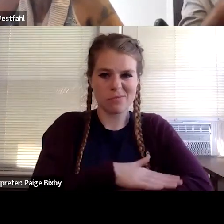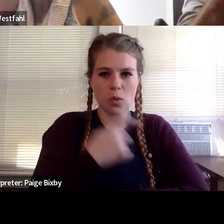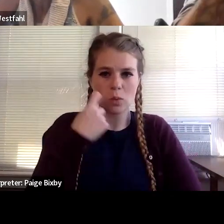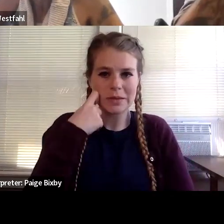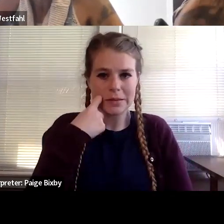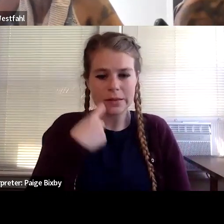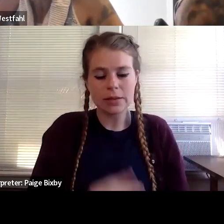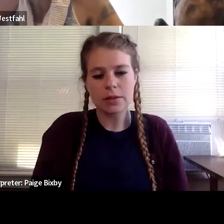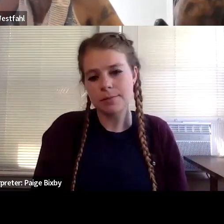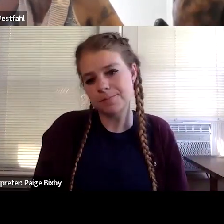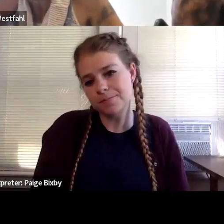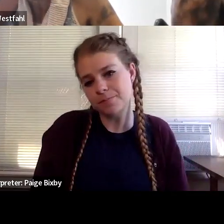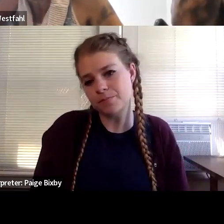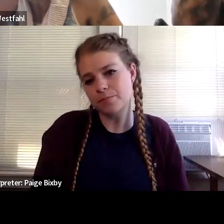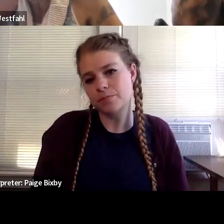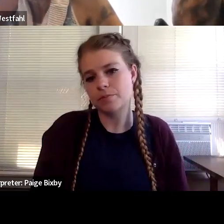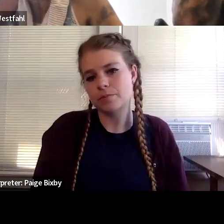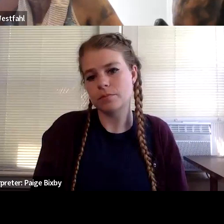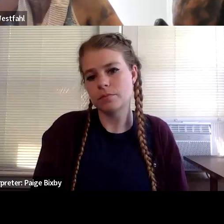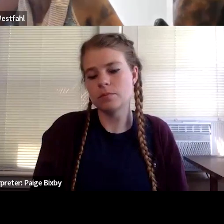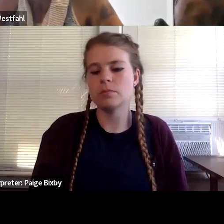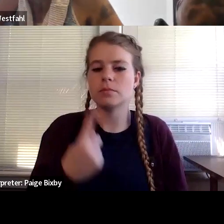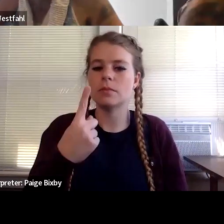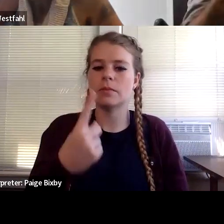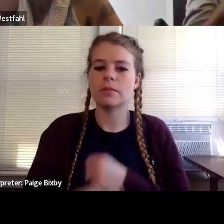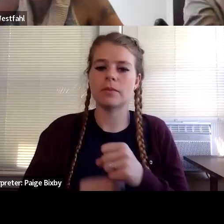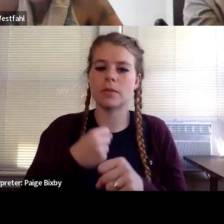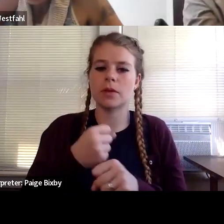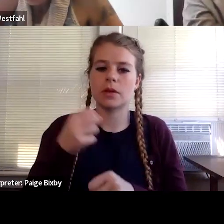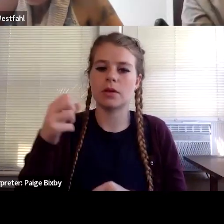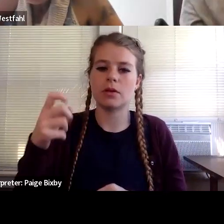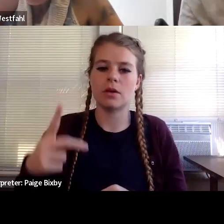and I guess there's a year and a half time lapse between my leg and my arm wounds.